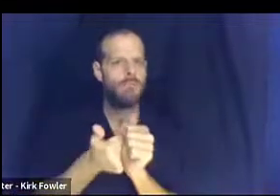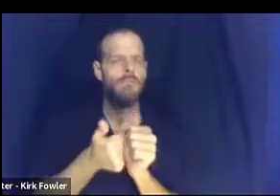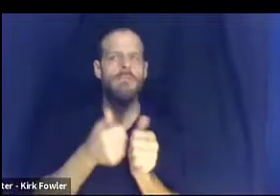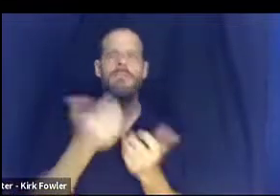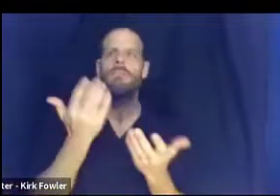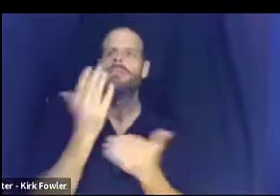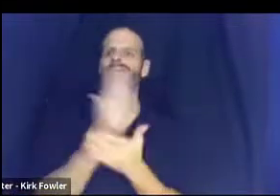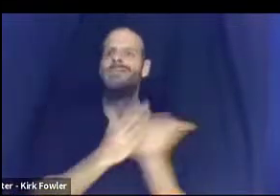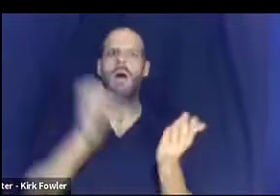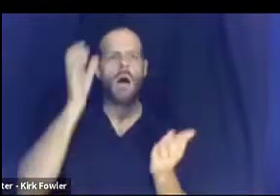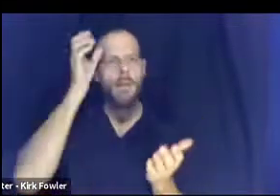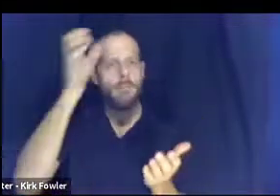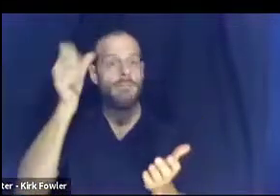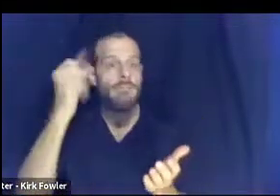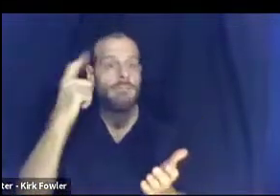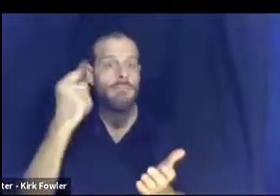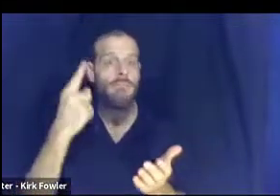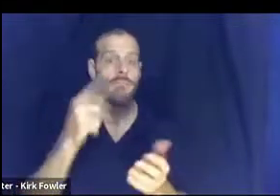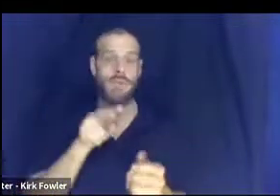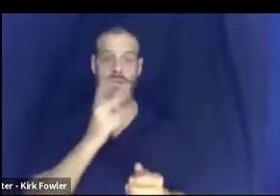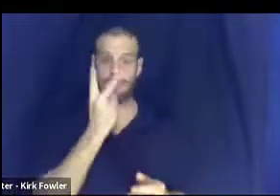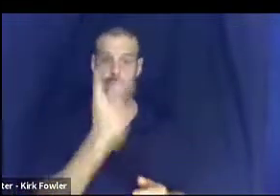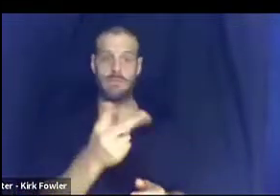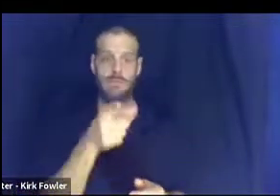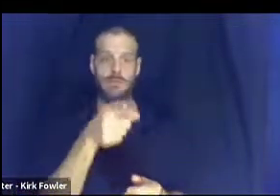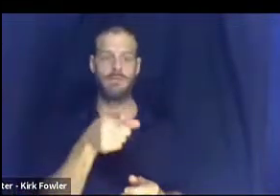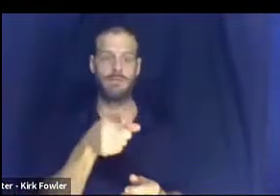to be able to look at this image. And the image I'm showing on the screen